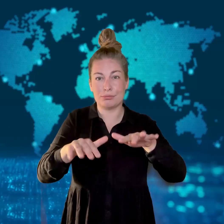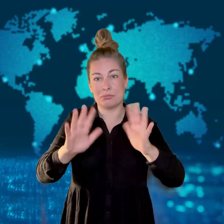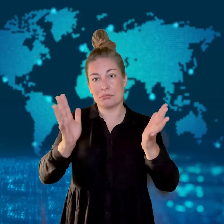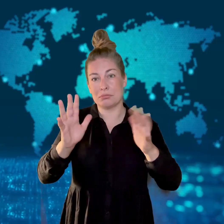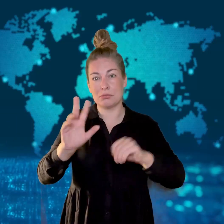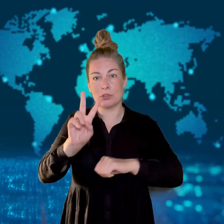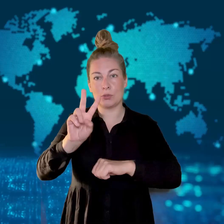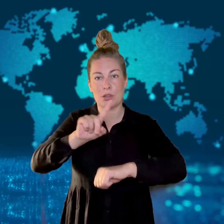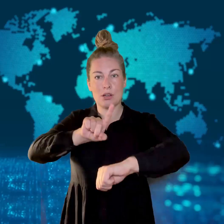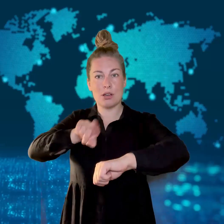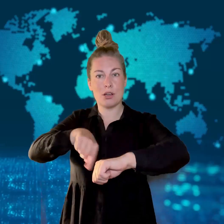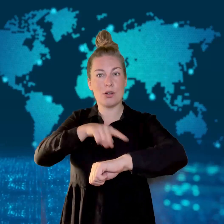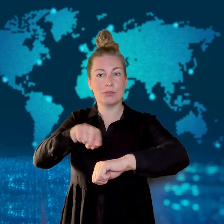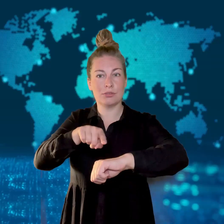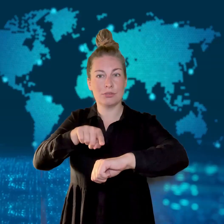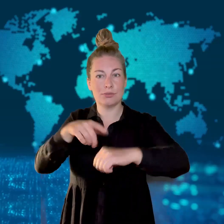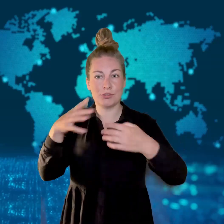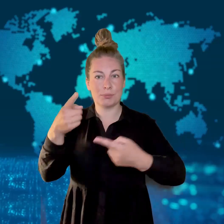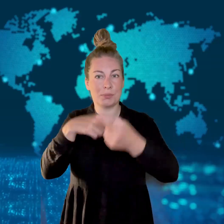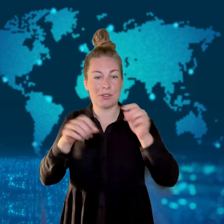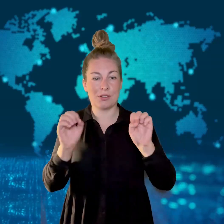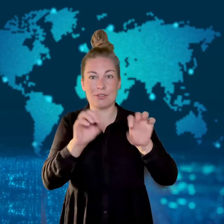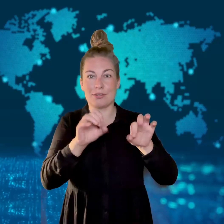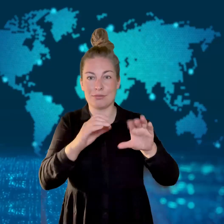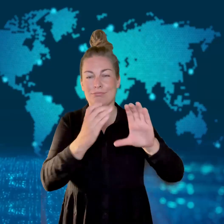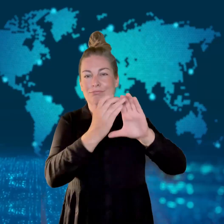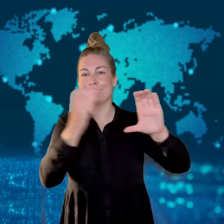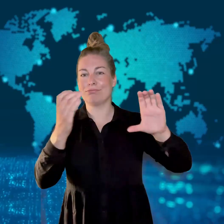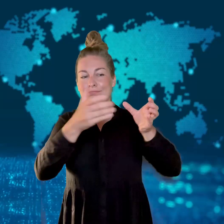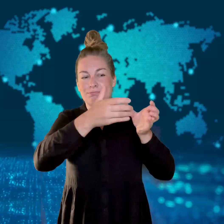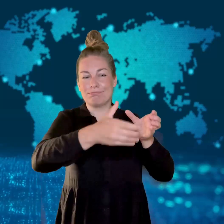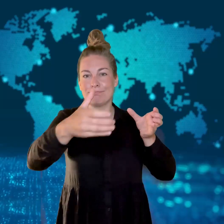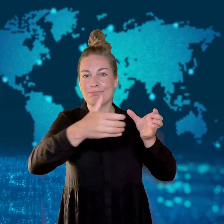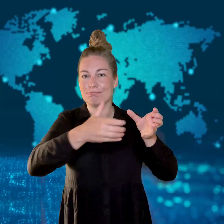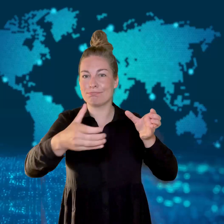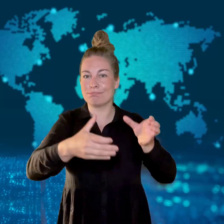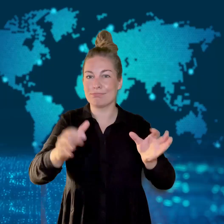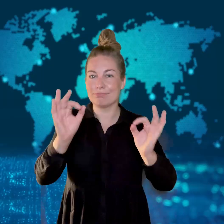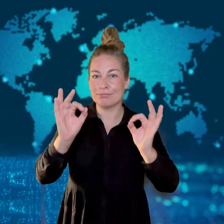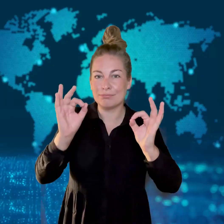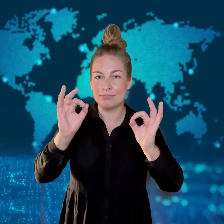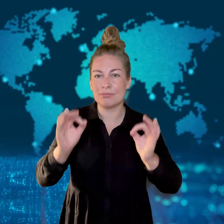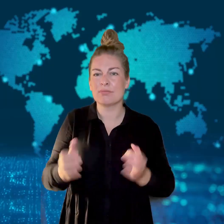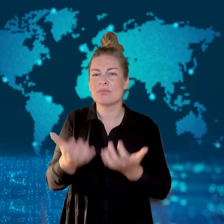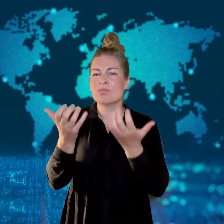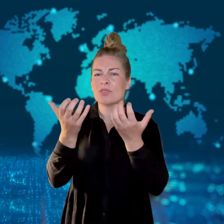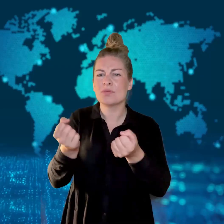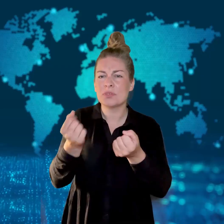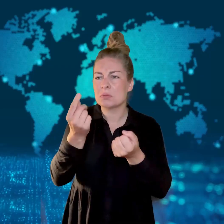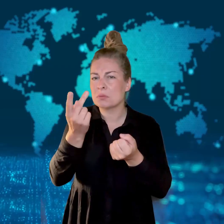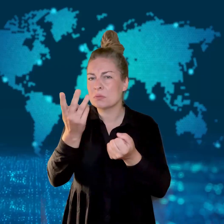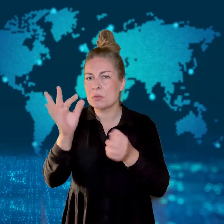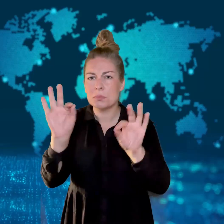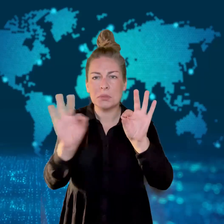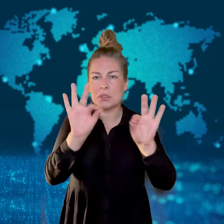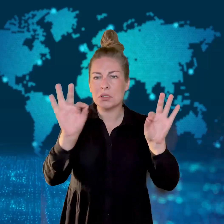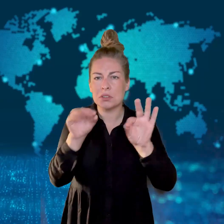on the truck's trailer. Some had died on the road.